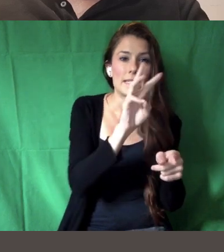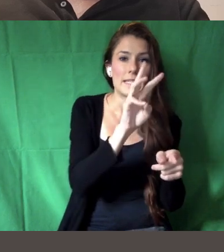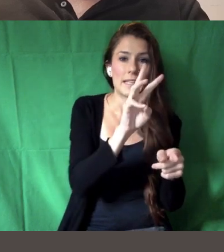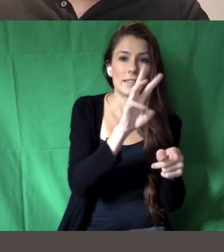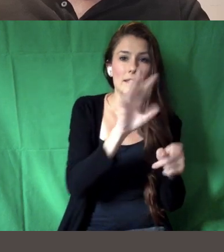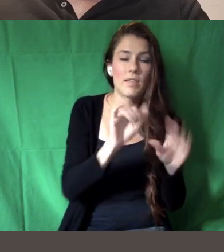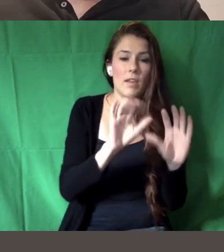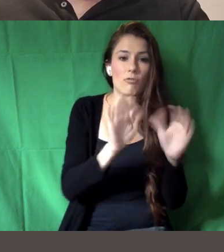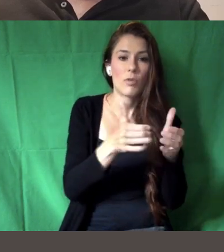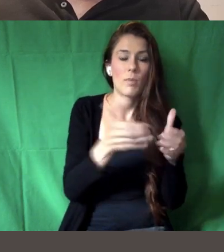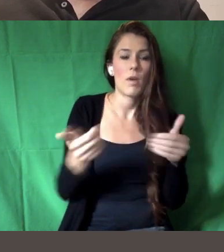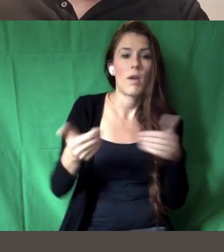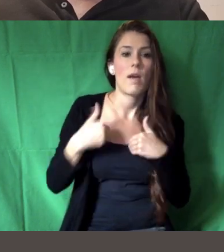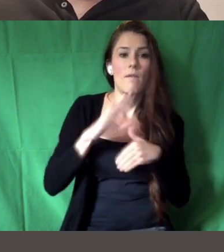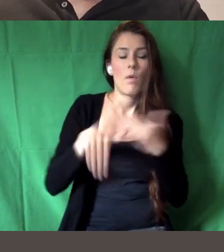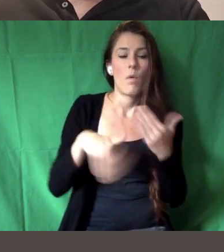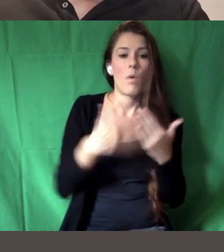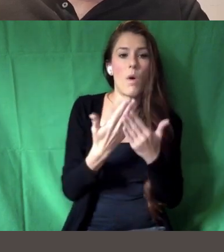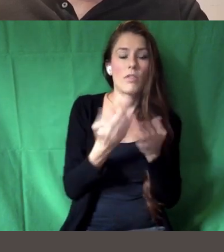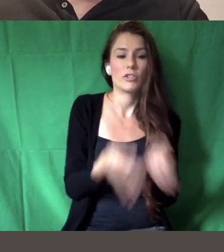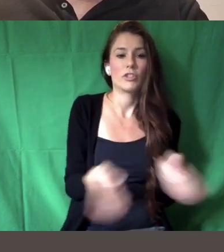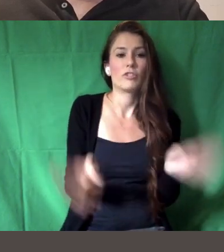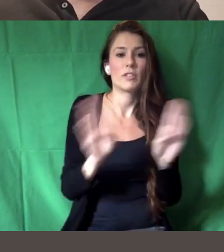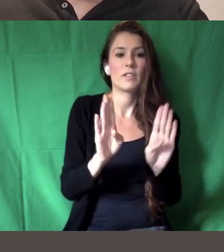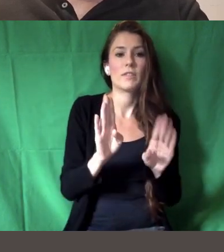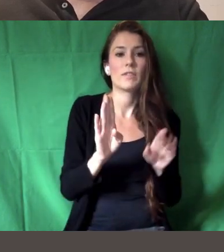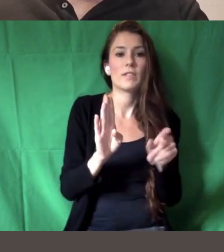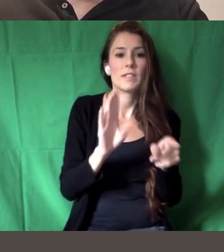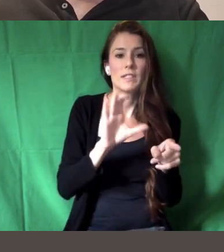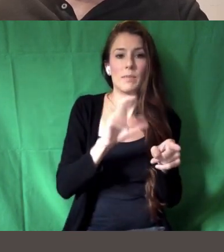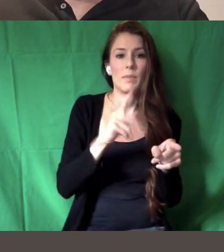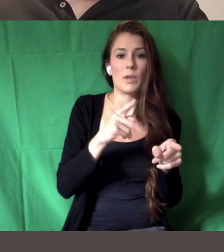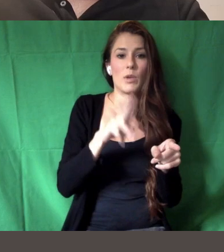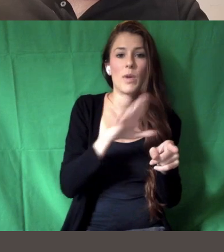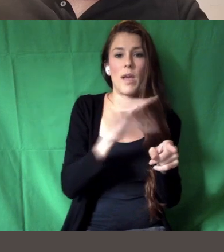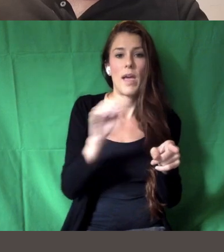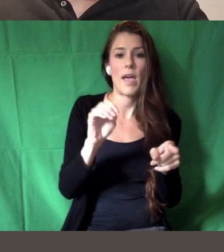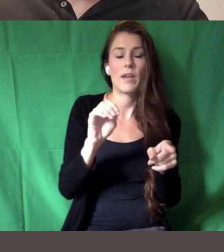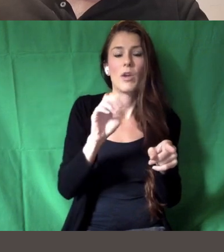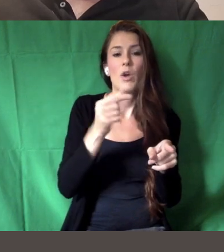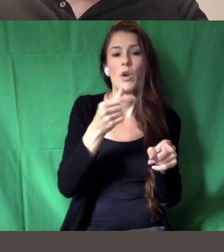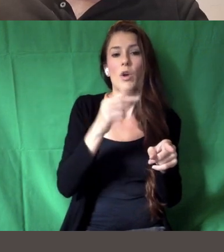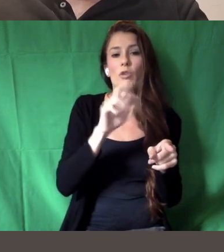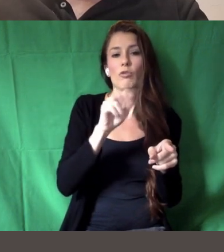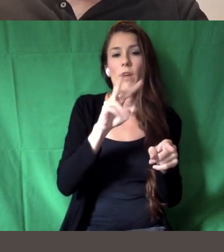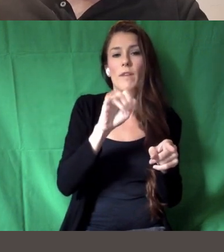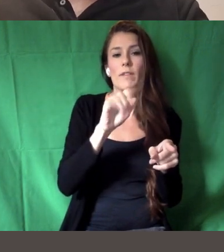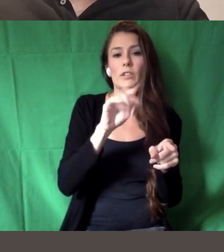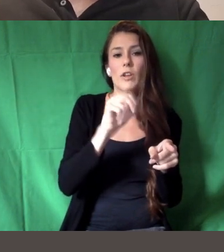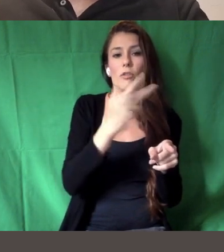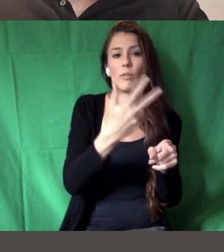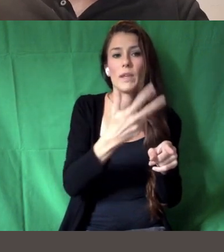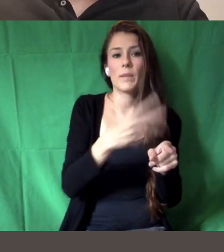contains all the generation CPUs including Graviton 3, and M7 family includes